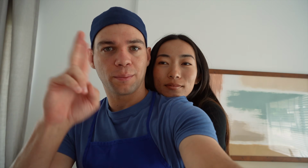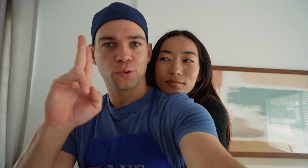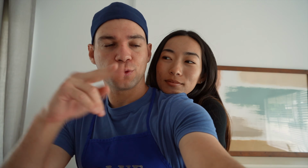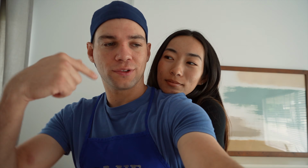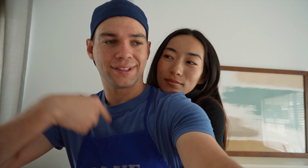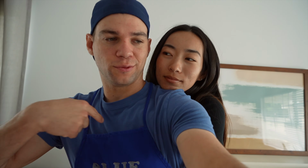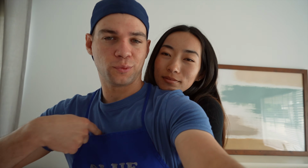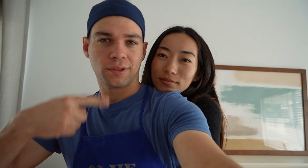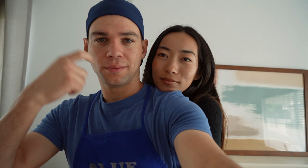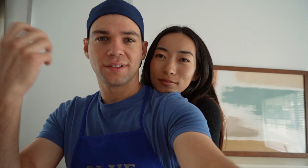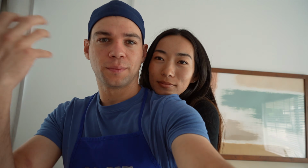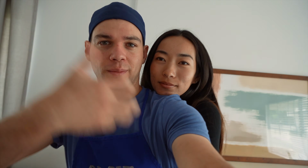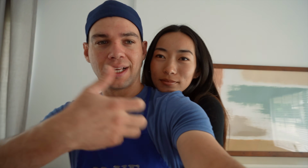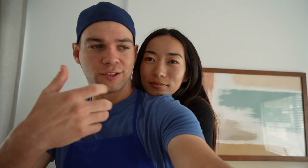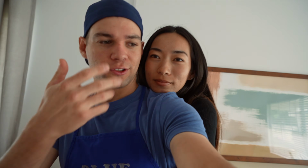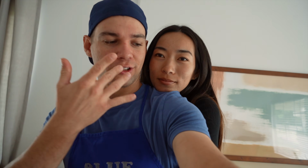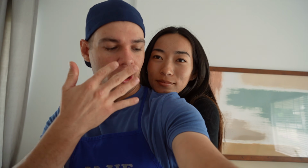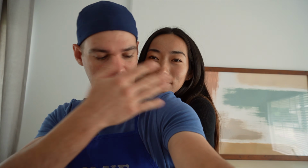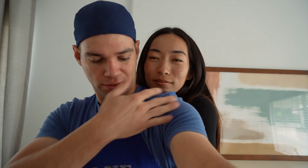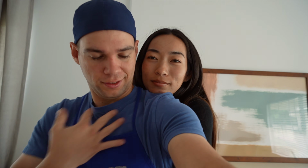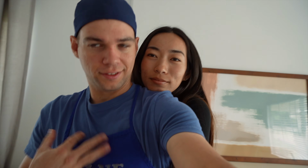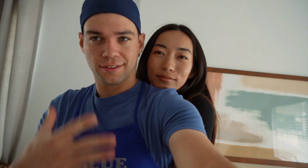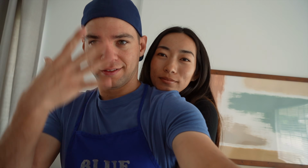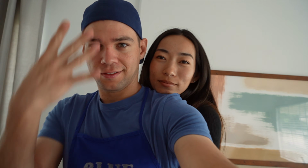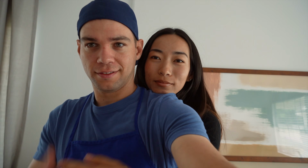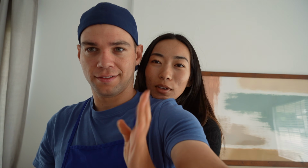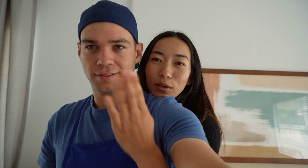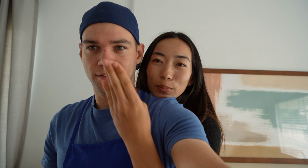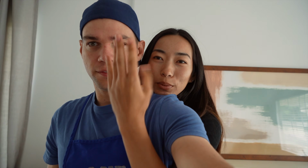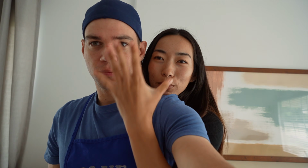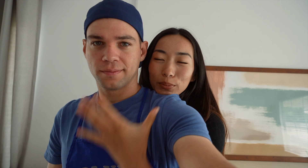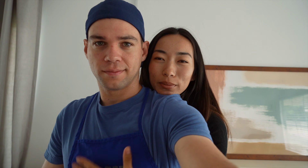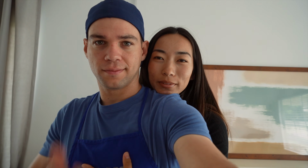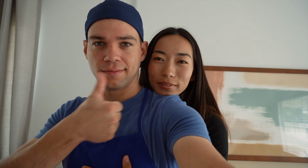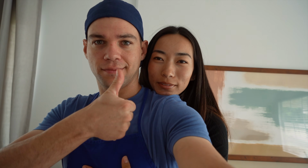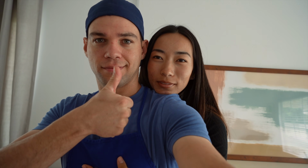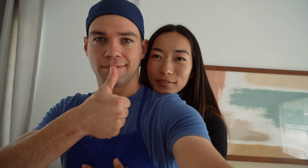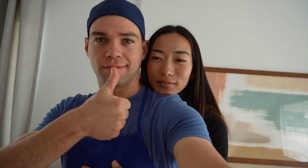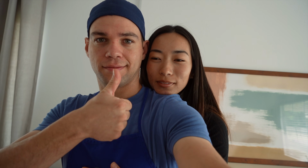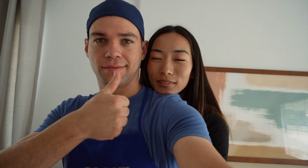R: I think I'm going to use this one because the color matches E: mhmm all blueeee R: 👍